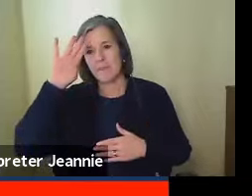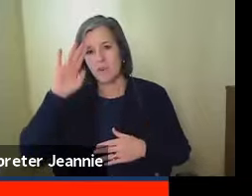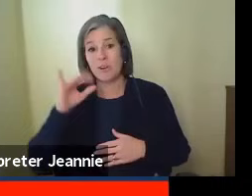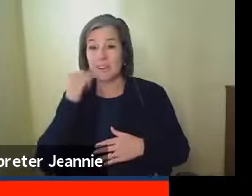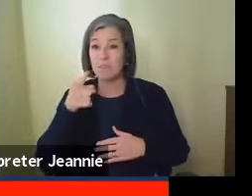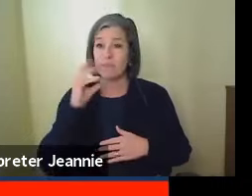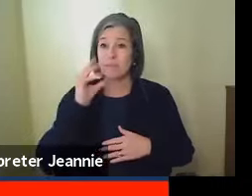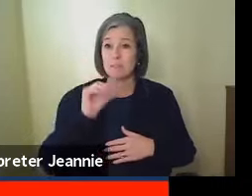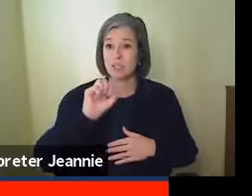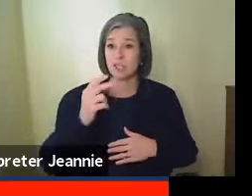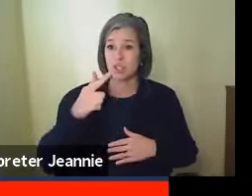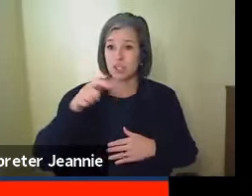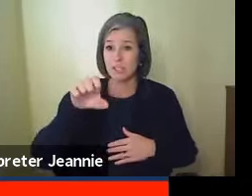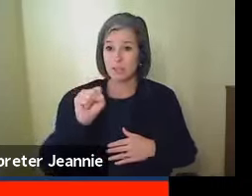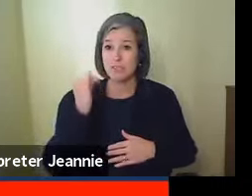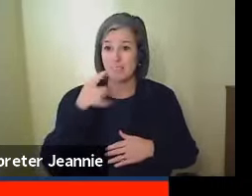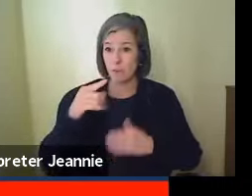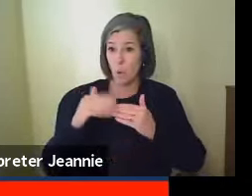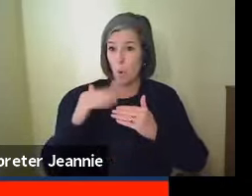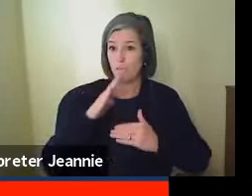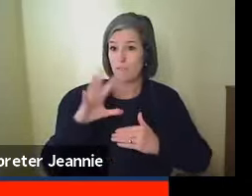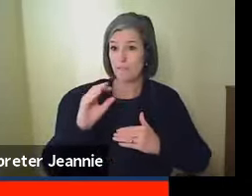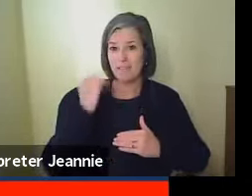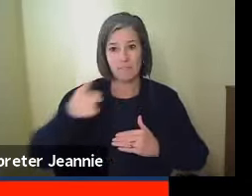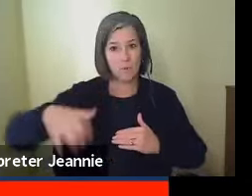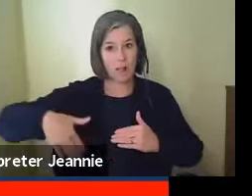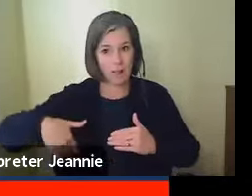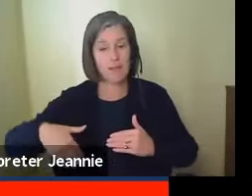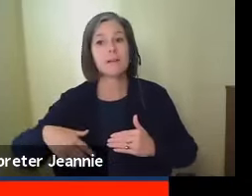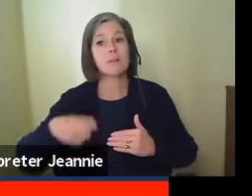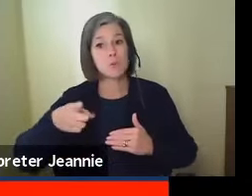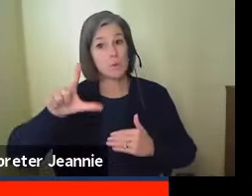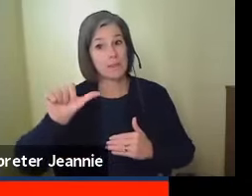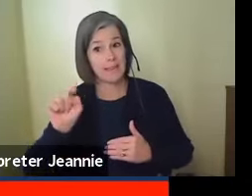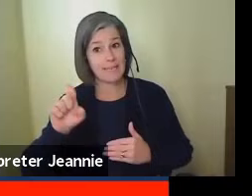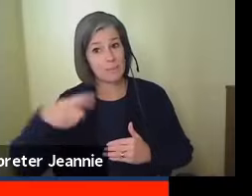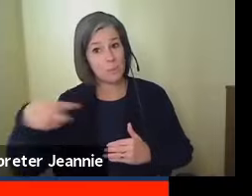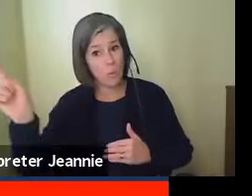I know I have if you are over 50 and you haven't had it you are late and need to go get it. Very similar kind